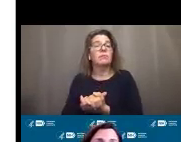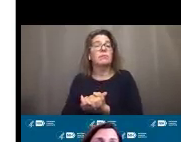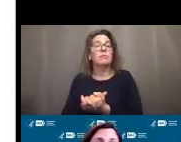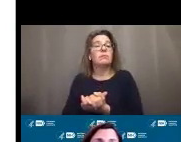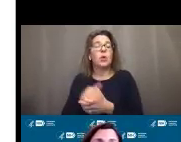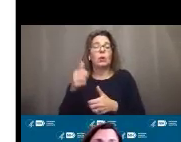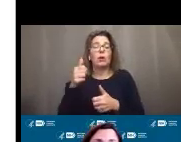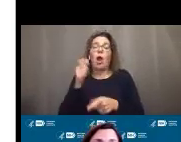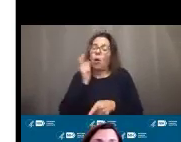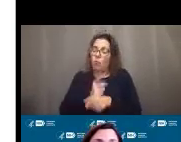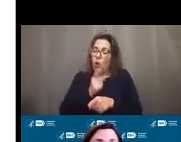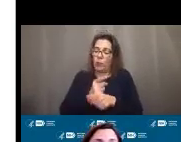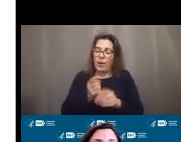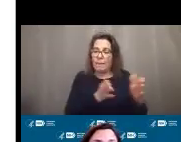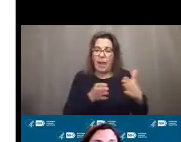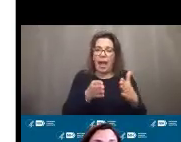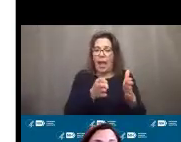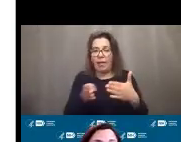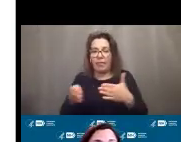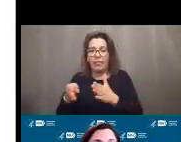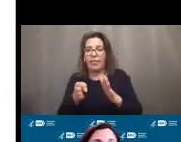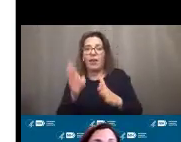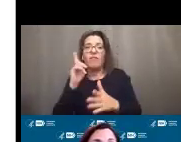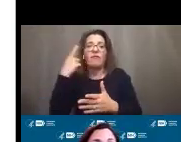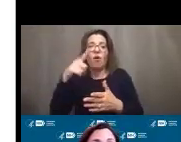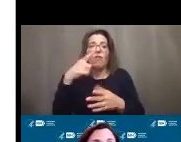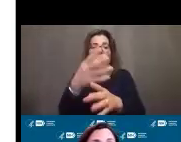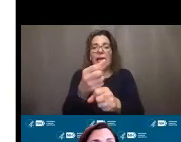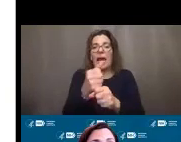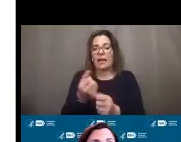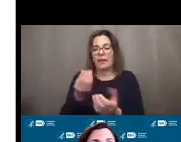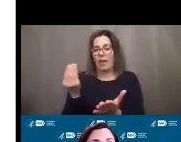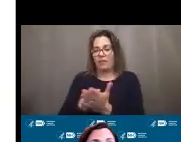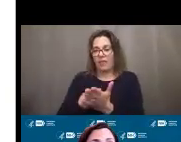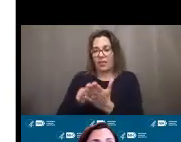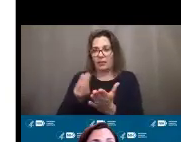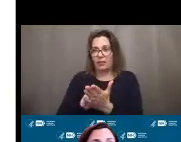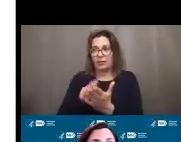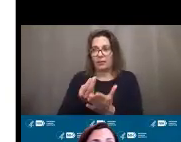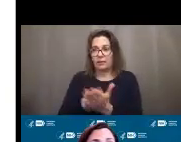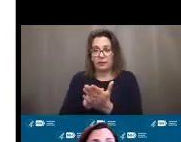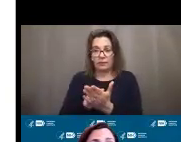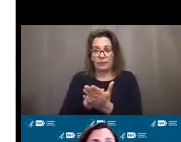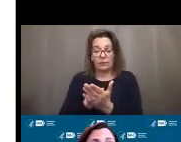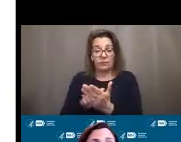We have been reading the challenges that you have been writing about in those progress reports.